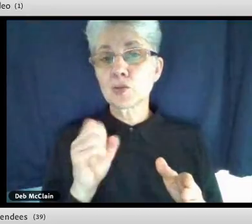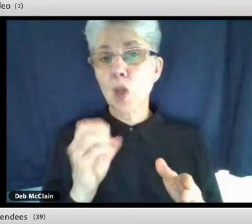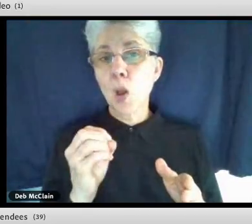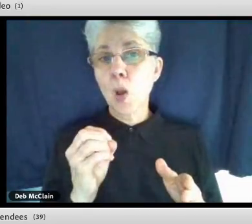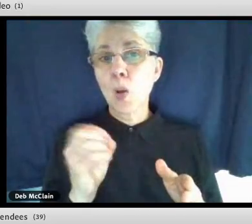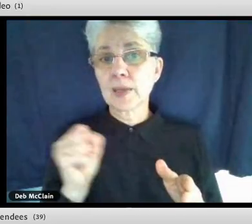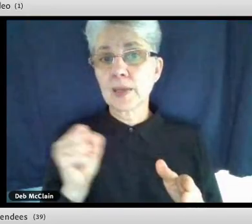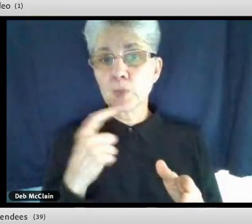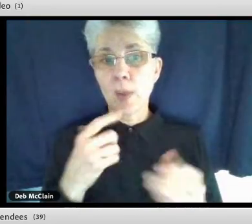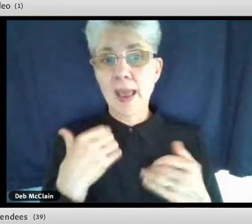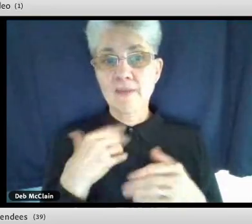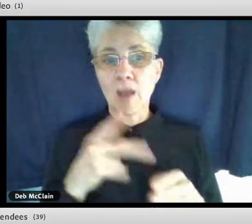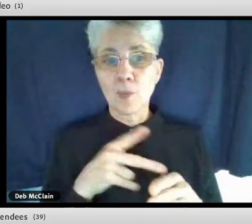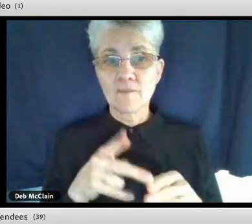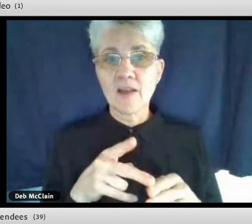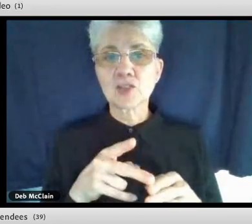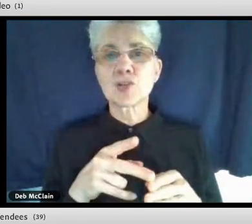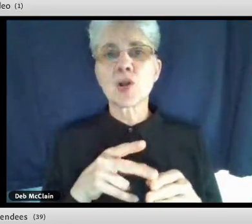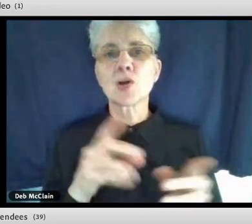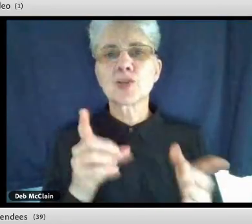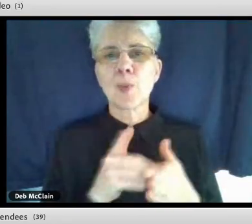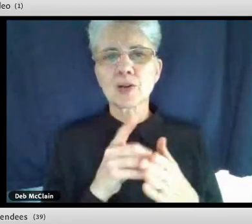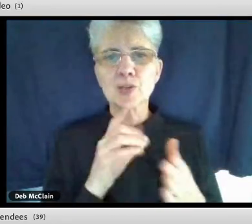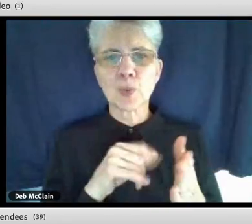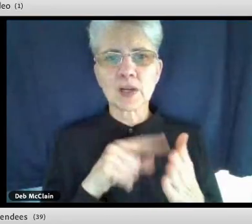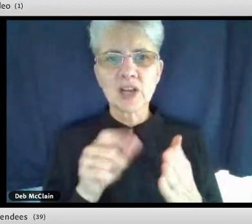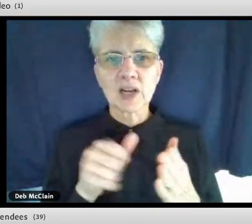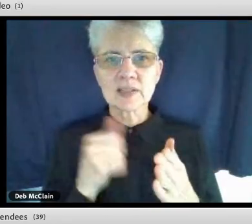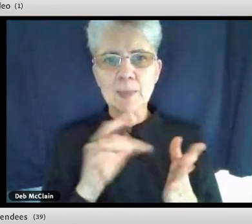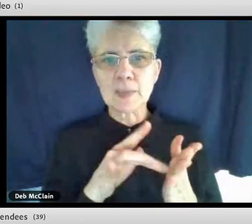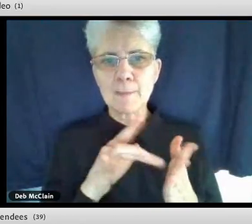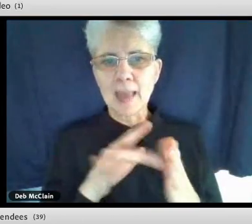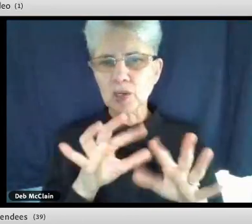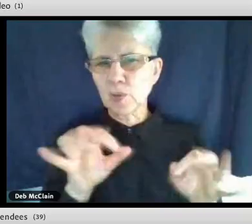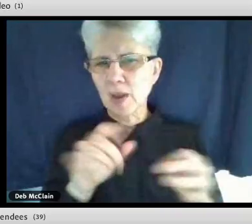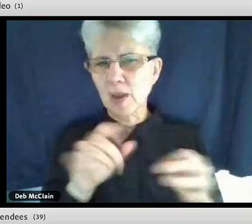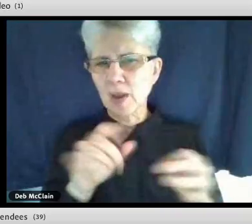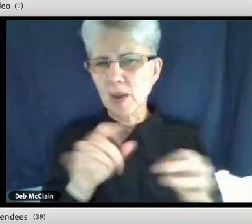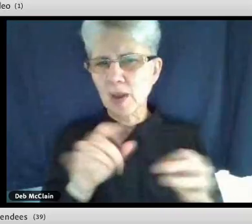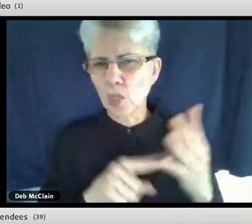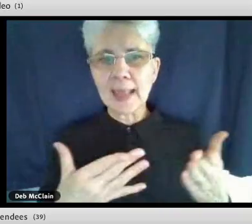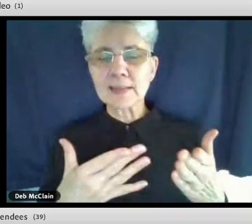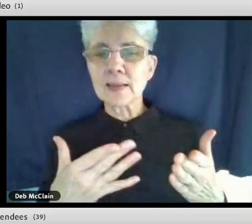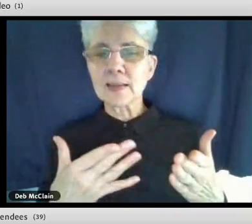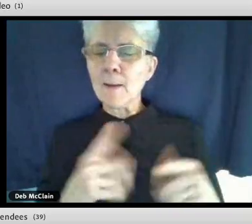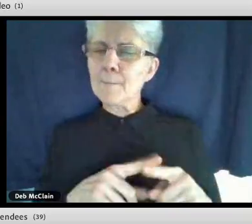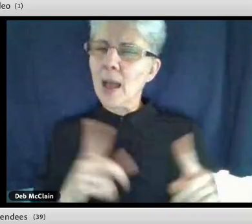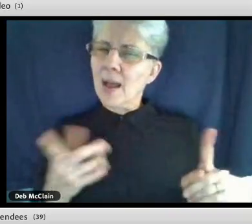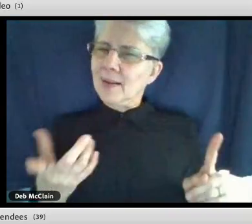and it goes into extreme detail, so, yes, we've got our professional directories. We can check on somebody's medical degree,